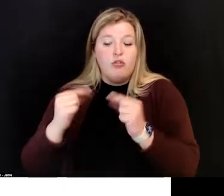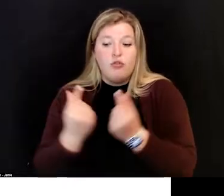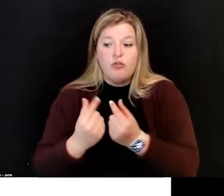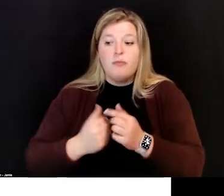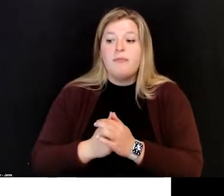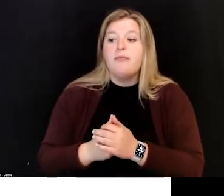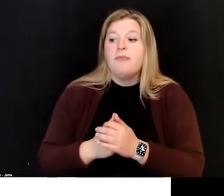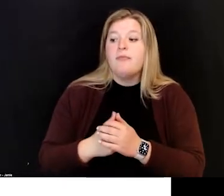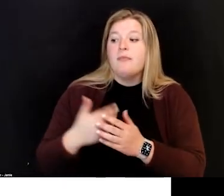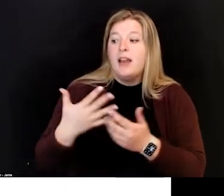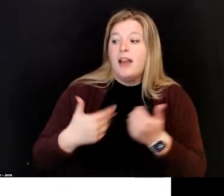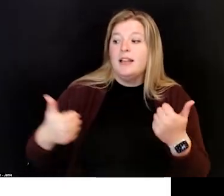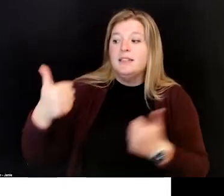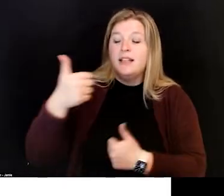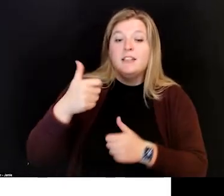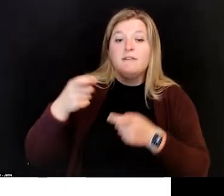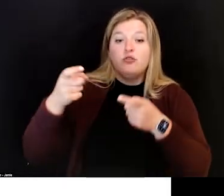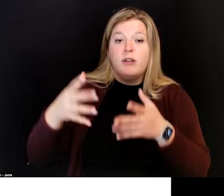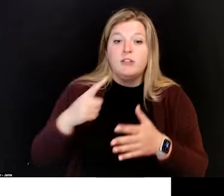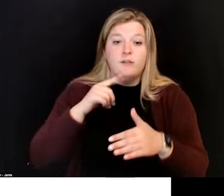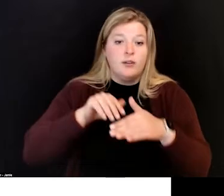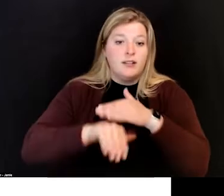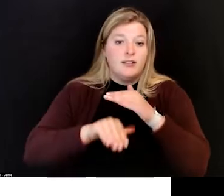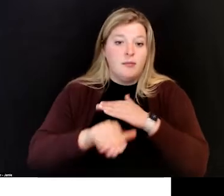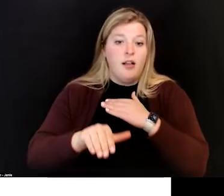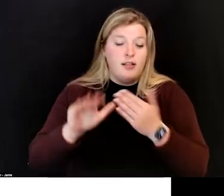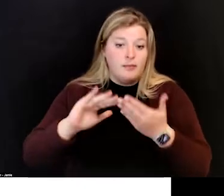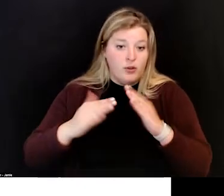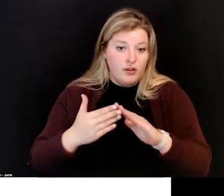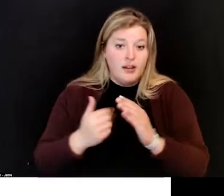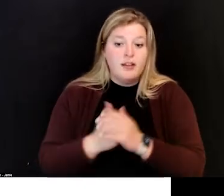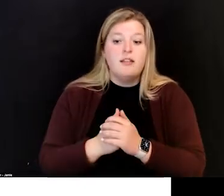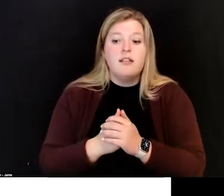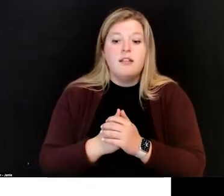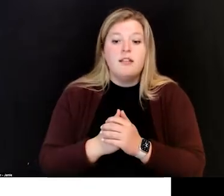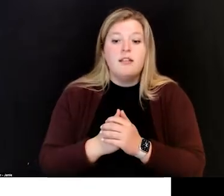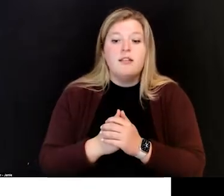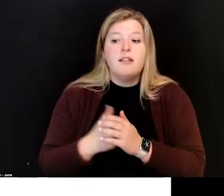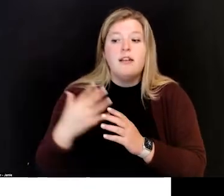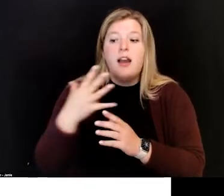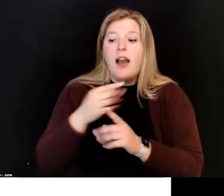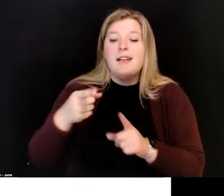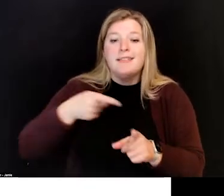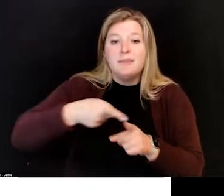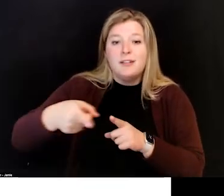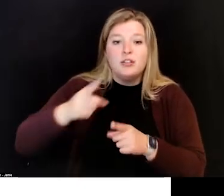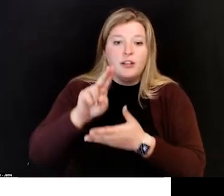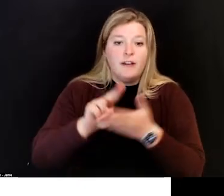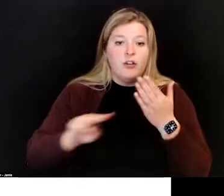of Accessible Community, adjunct lecturer at the University of Maryland's College of Information Studies